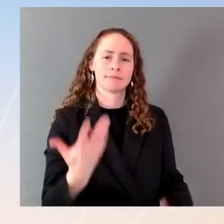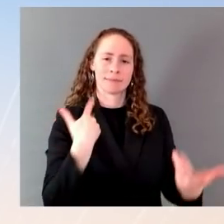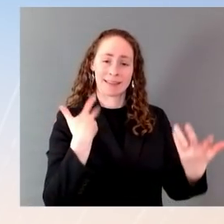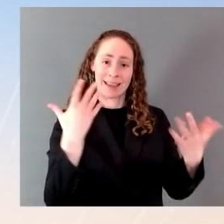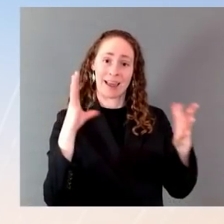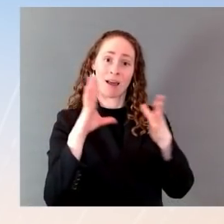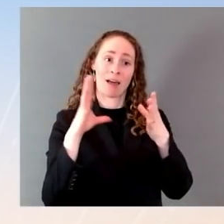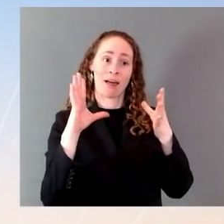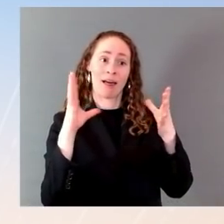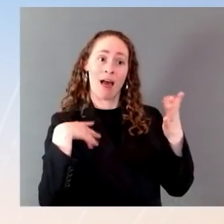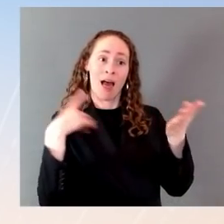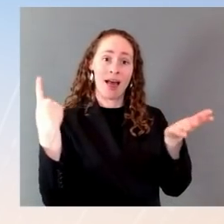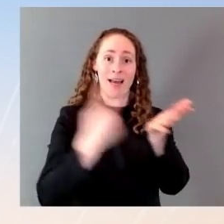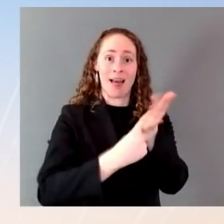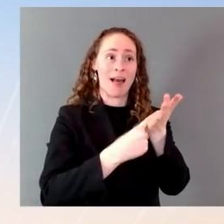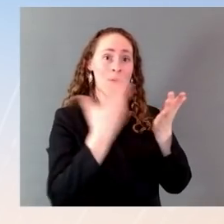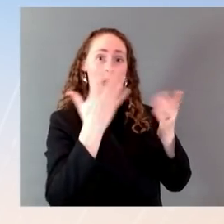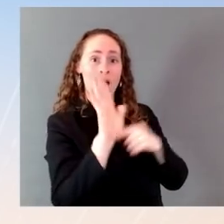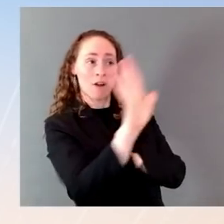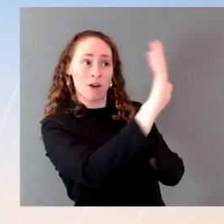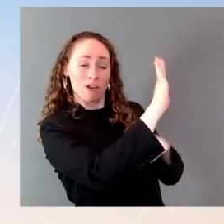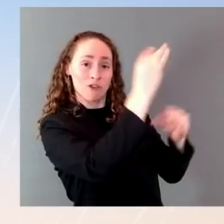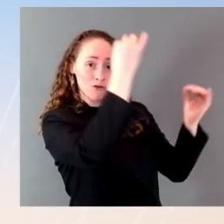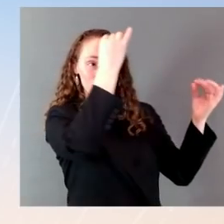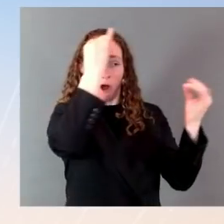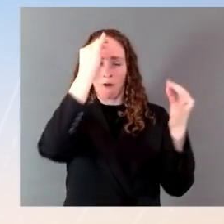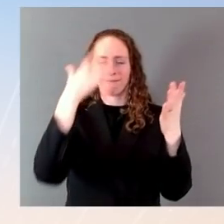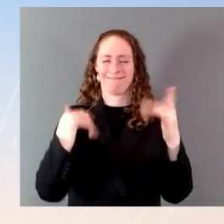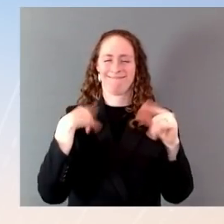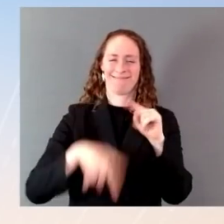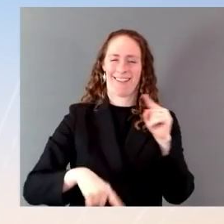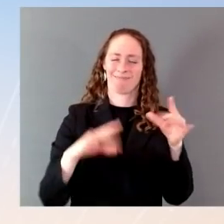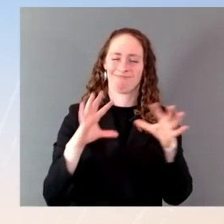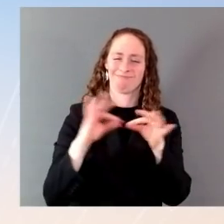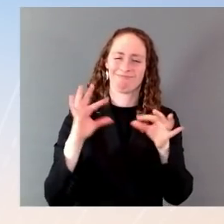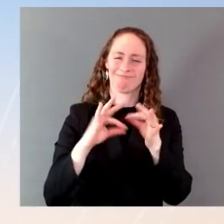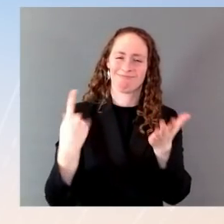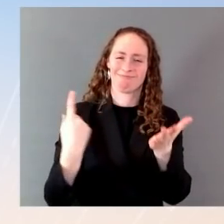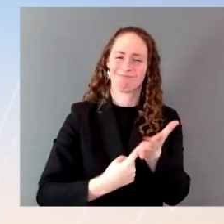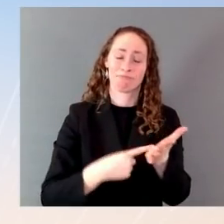as our message was today to President Putin, is that the United States supports the Minsk process,